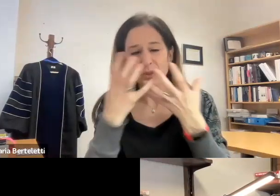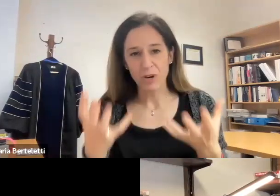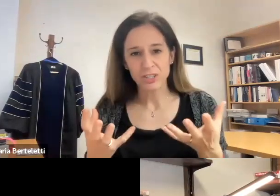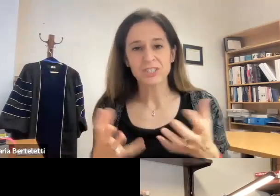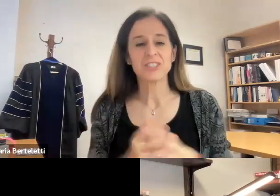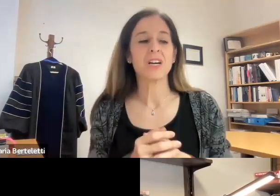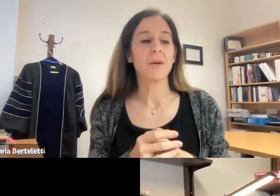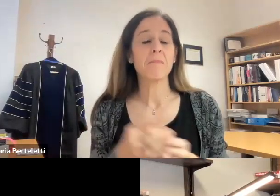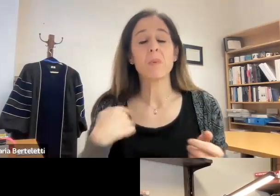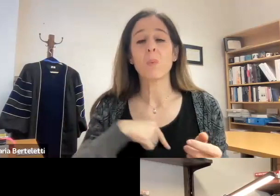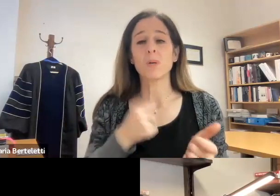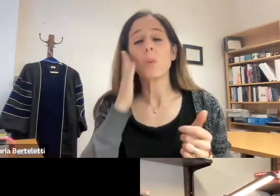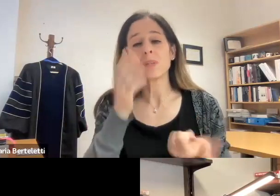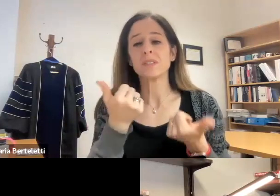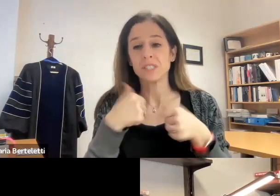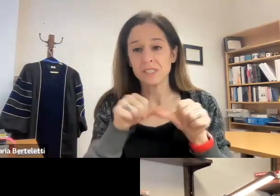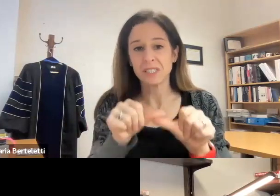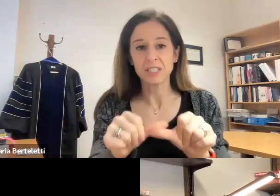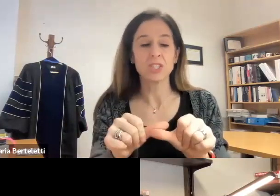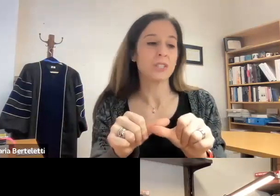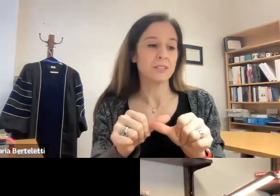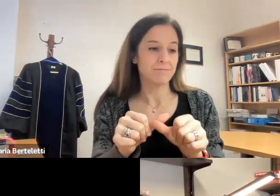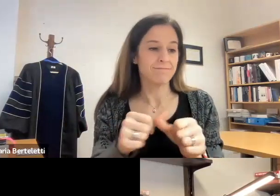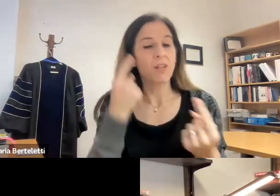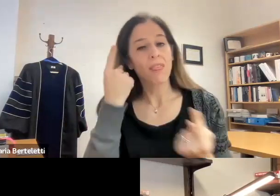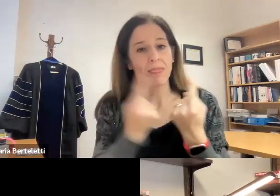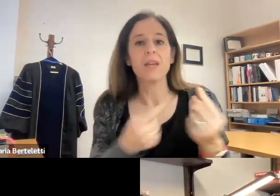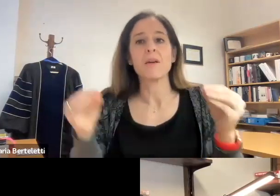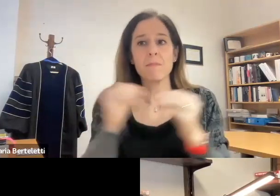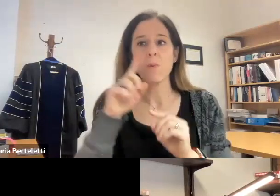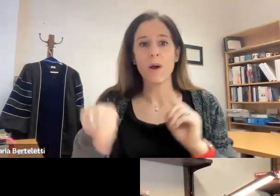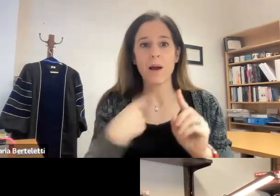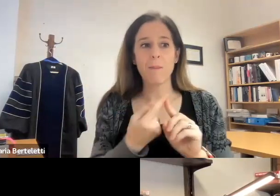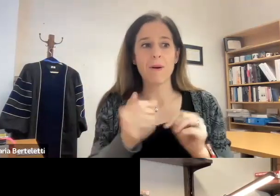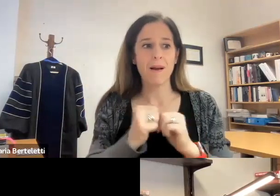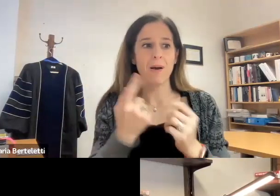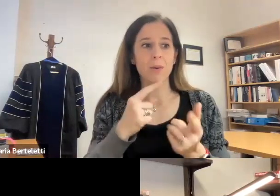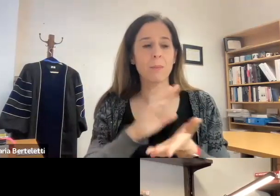also other ways of producing work in the academic sphere. So thank you so much for your presentation. And we'll